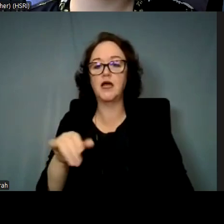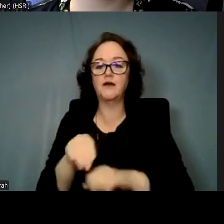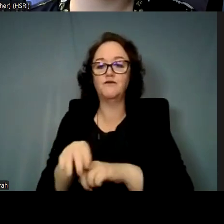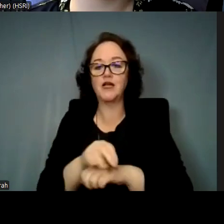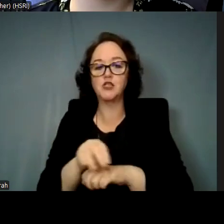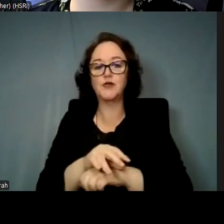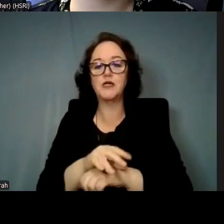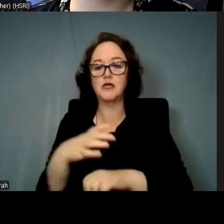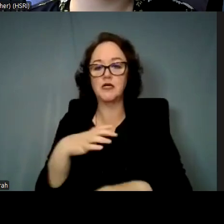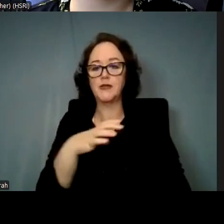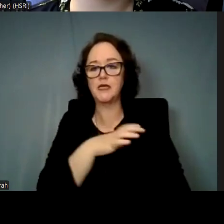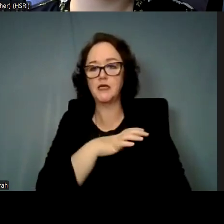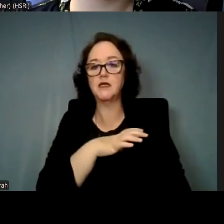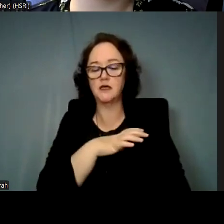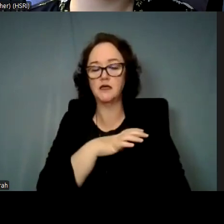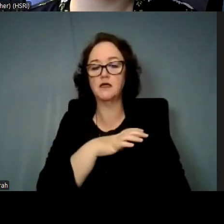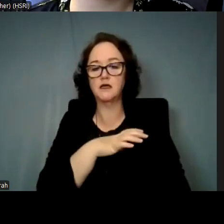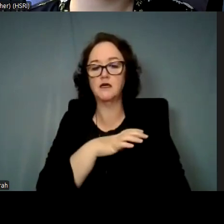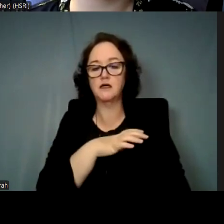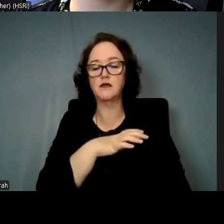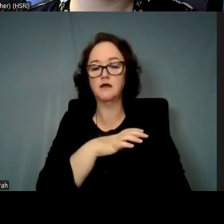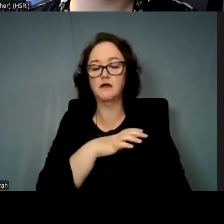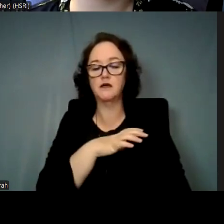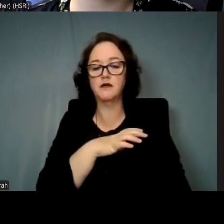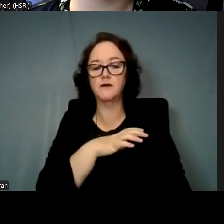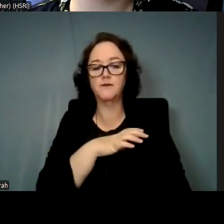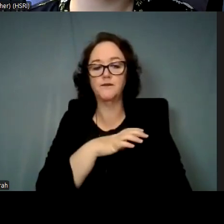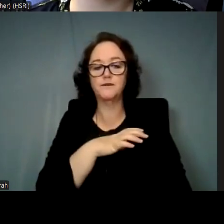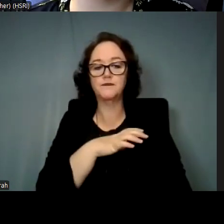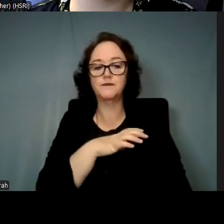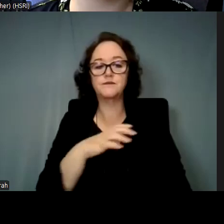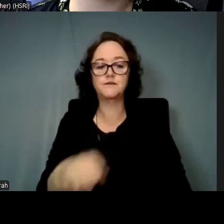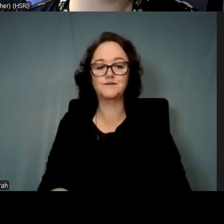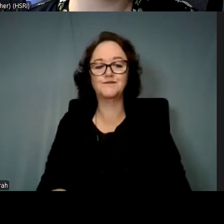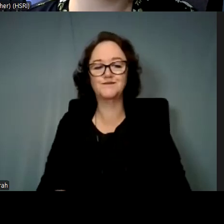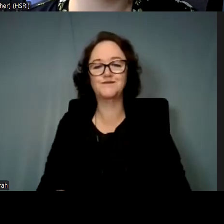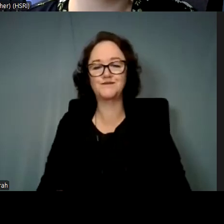committee/council backwards, but, close enough. States will